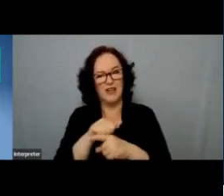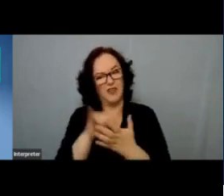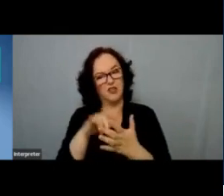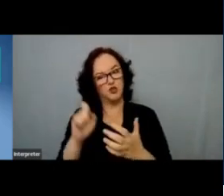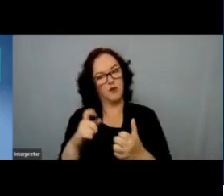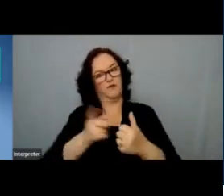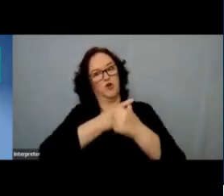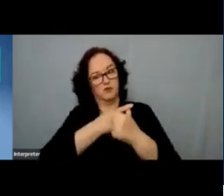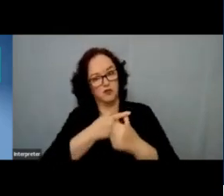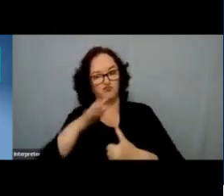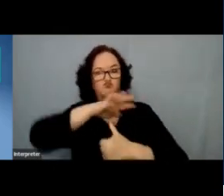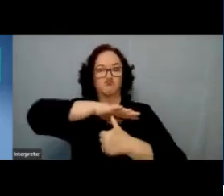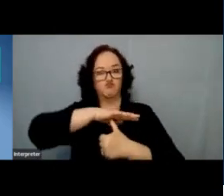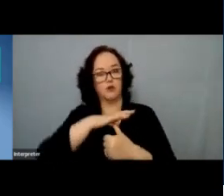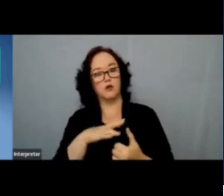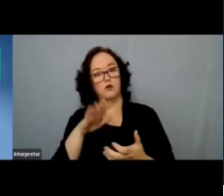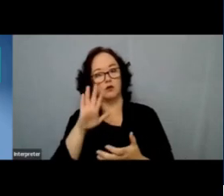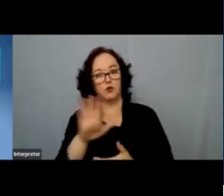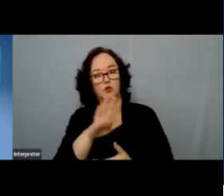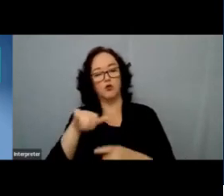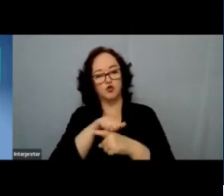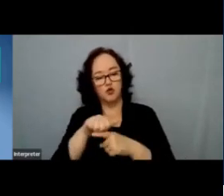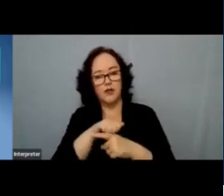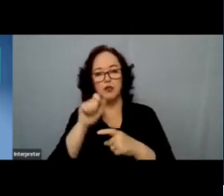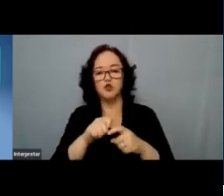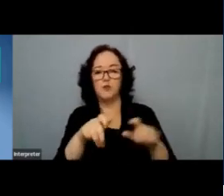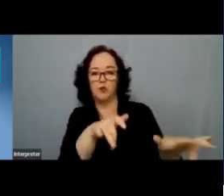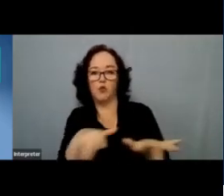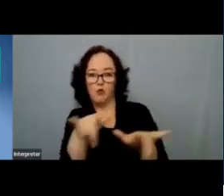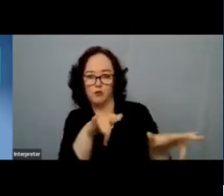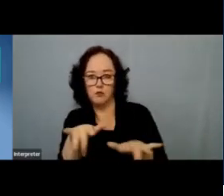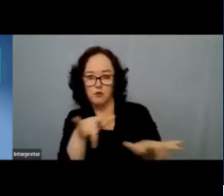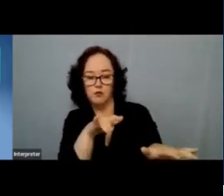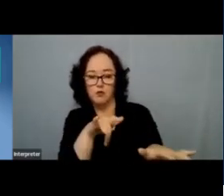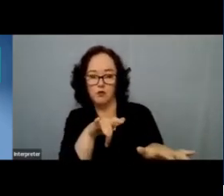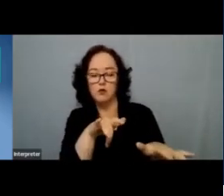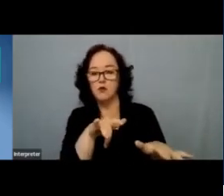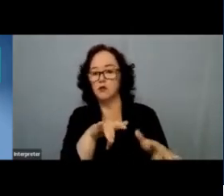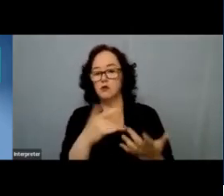get your trainings recorded and put into whatever existing training structures they have.